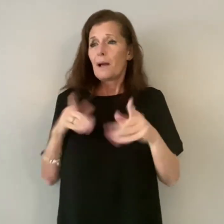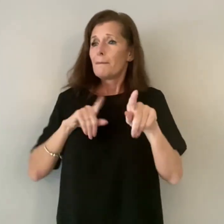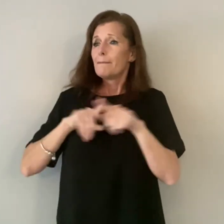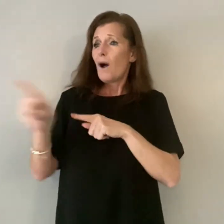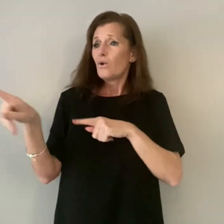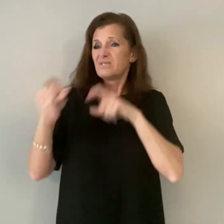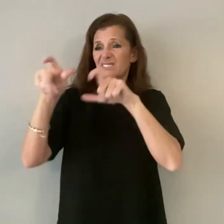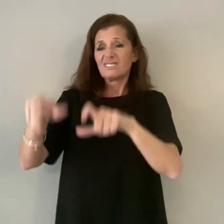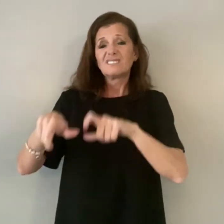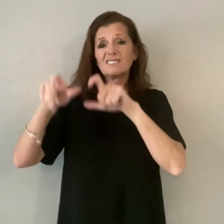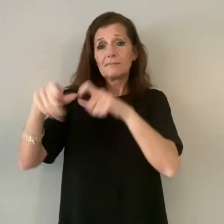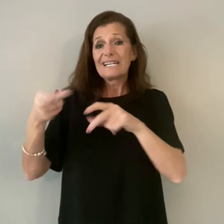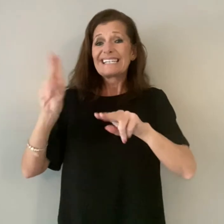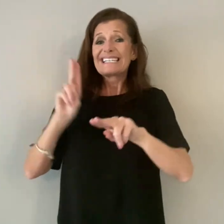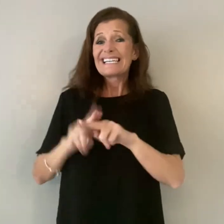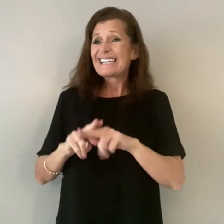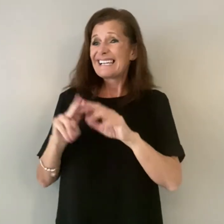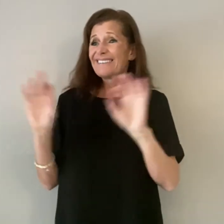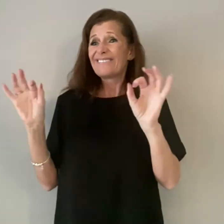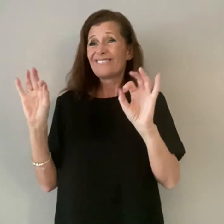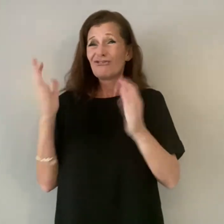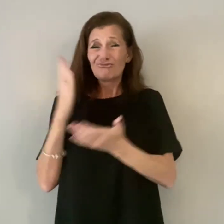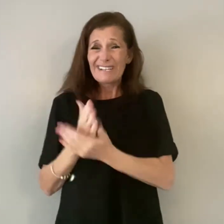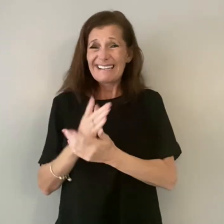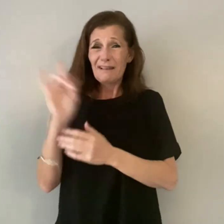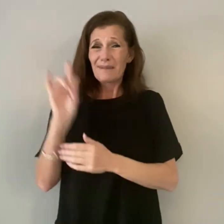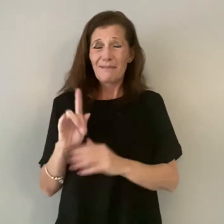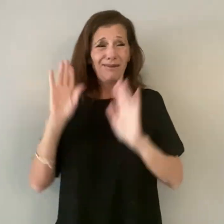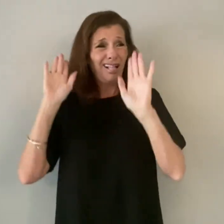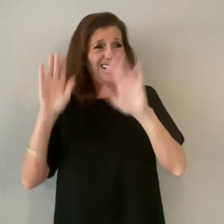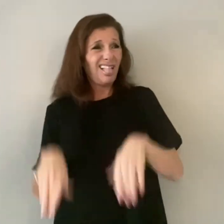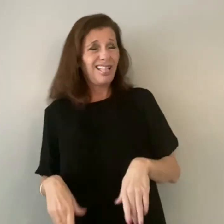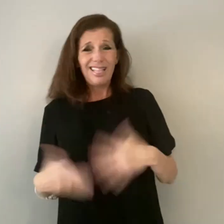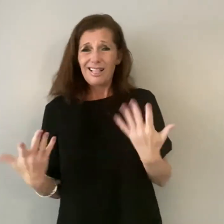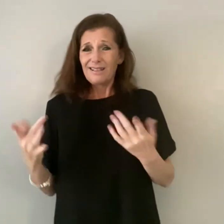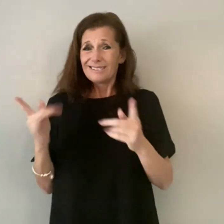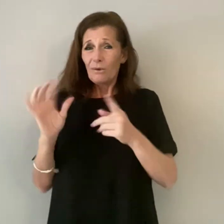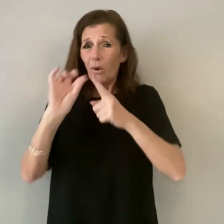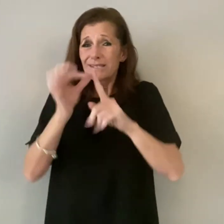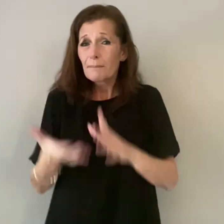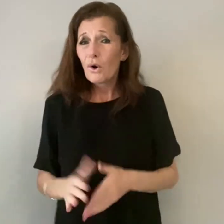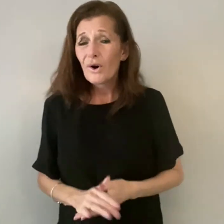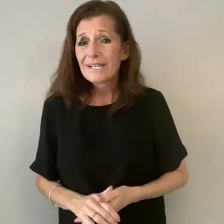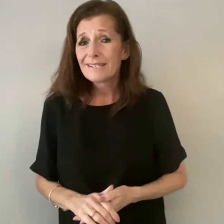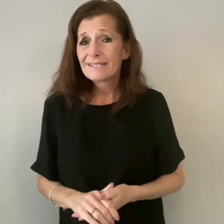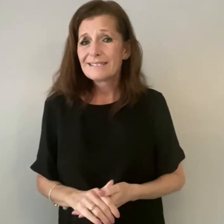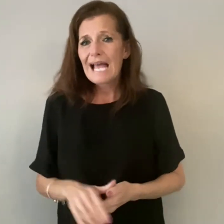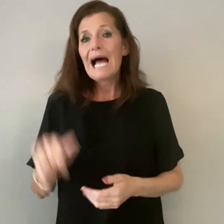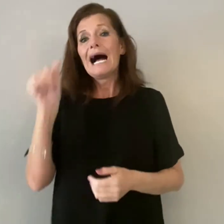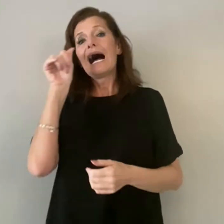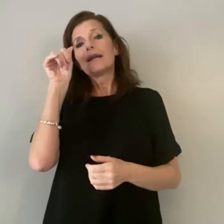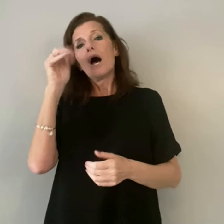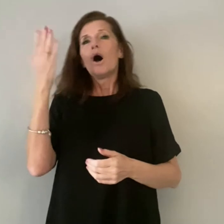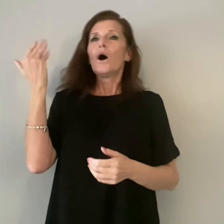Most wood is just dormant. But if you do want to have honesty that would what are you thinking? And I know it's historically been a case that often